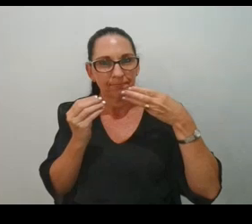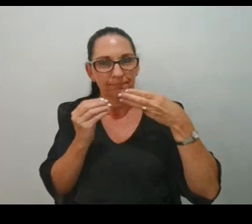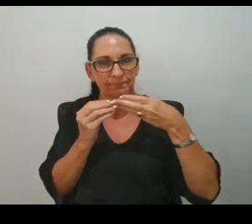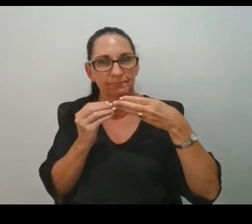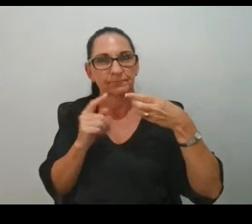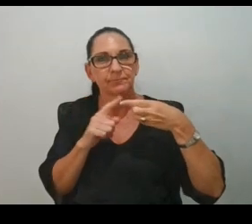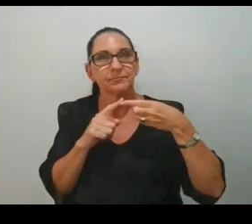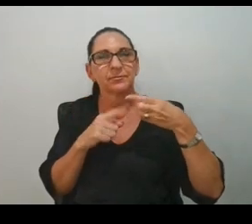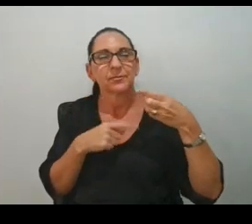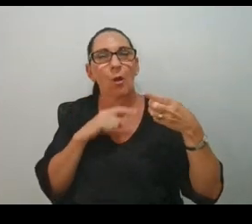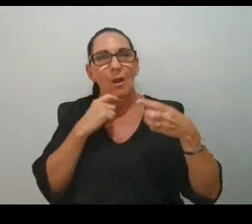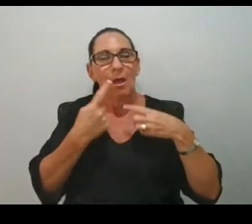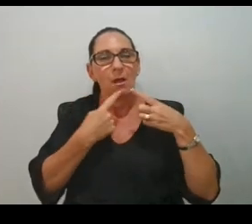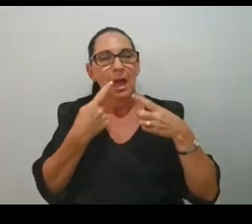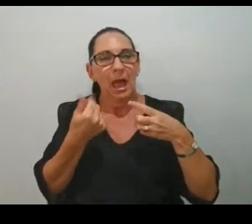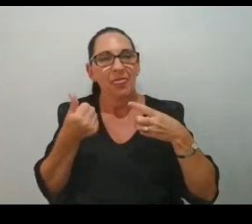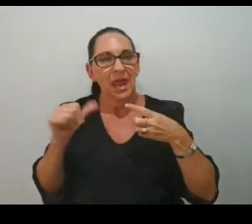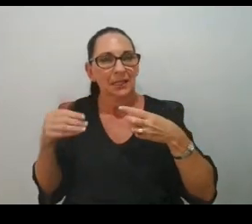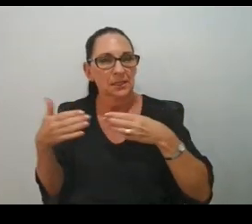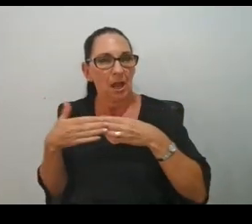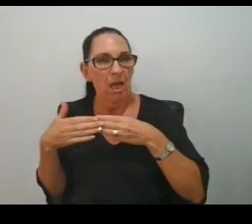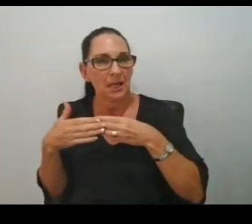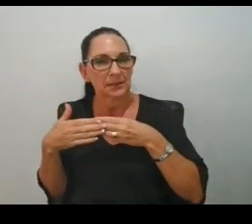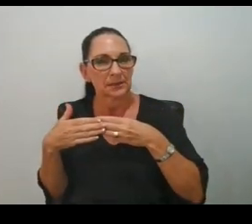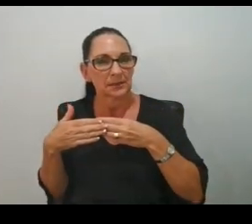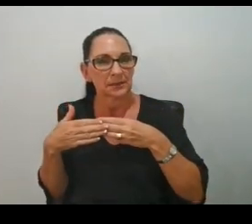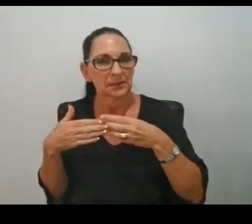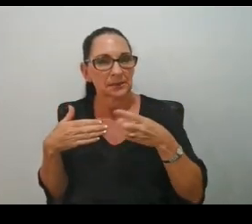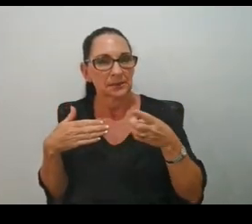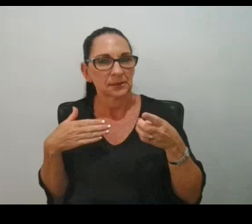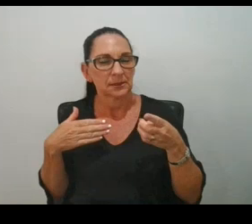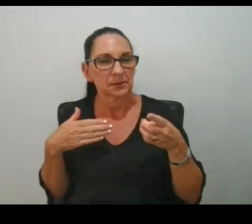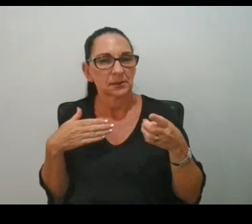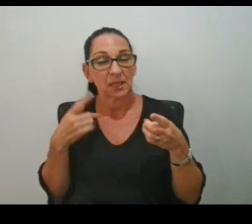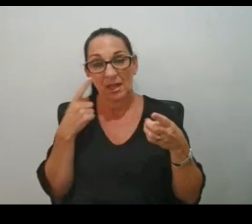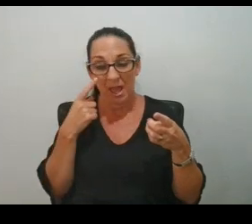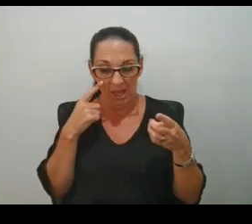go into that a bit more but um you can see in the picture on the the slide um there's the reasonable